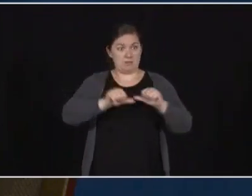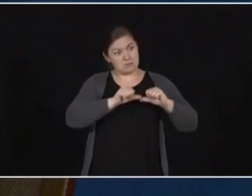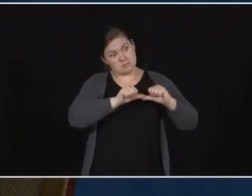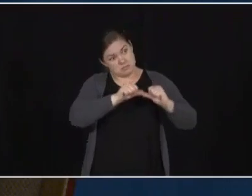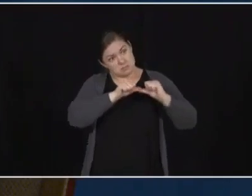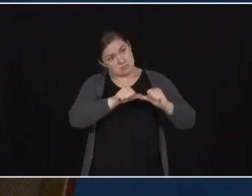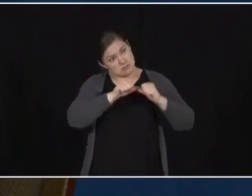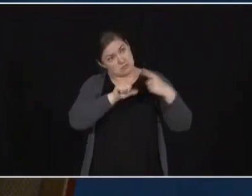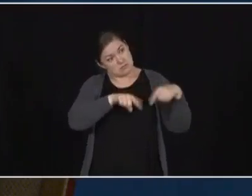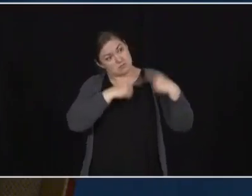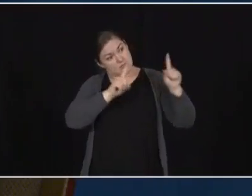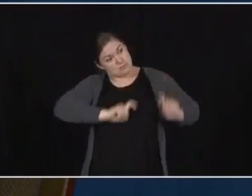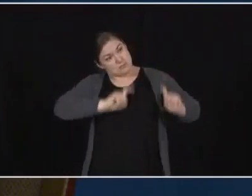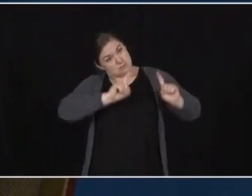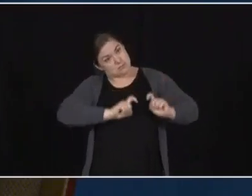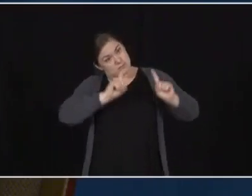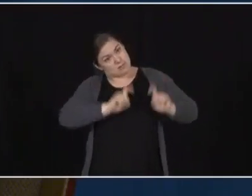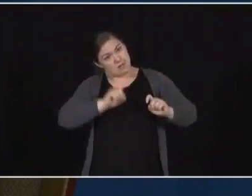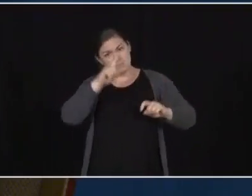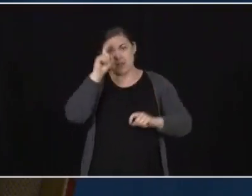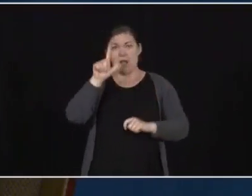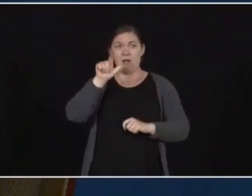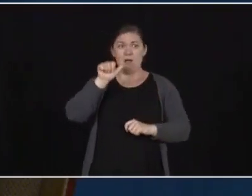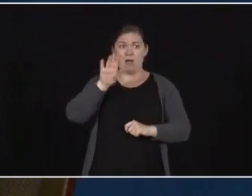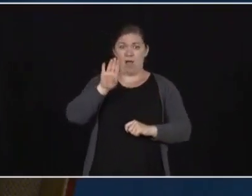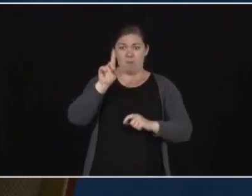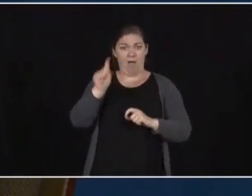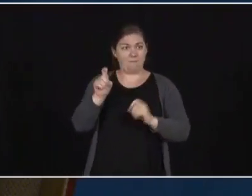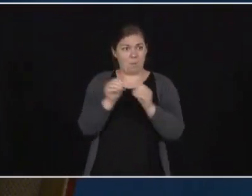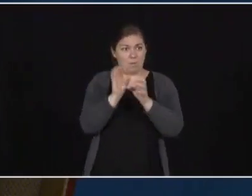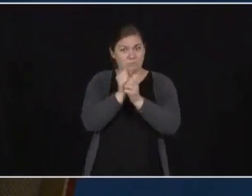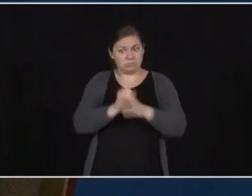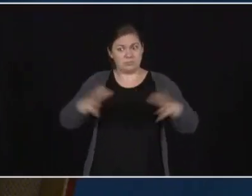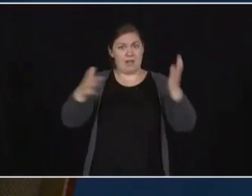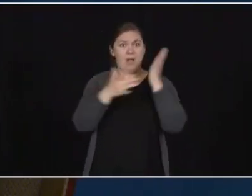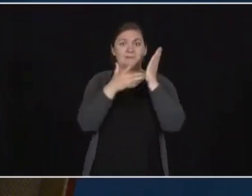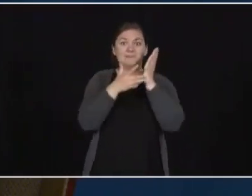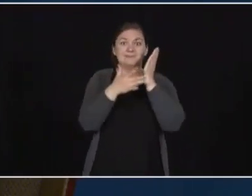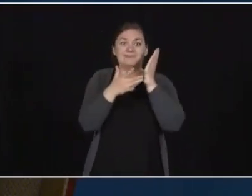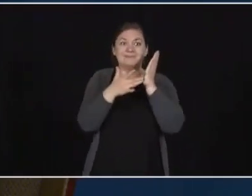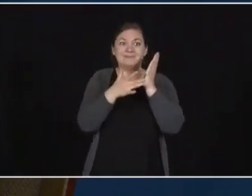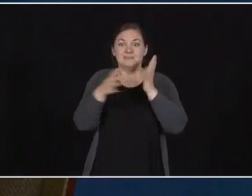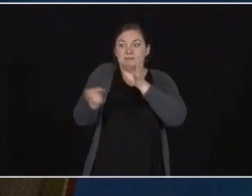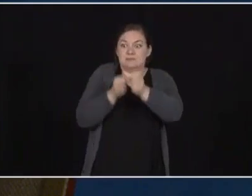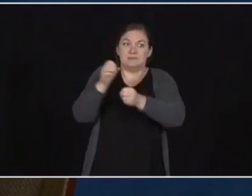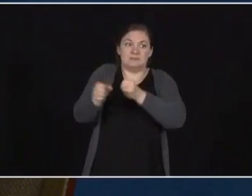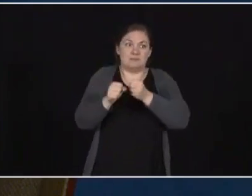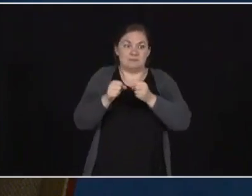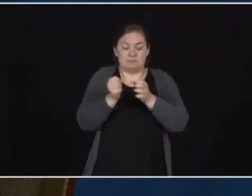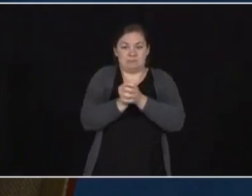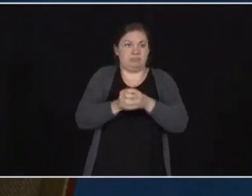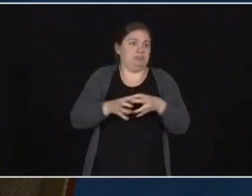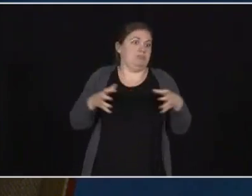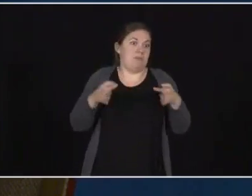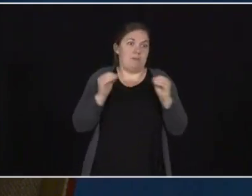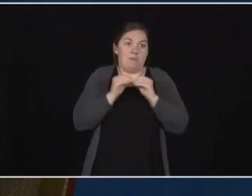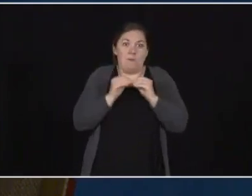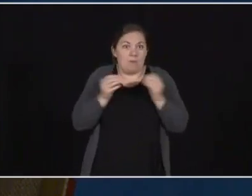We are doing volumes and intensity that we have not done before in the province of Ontario for extended period as we think about increasing that.